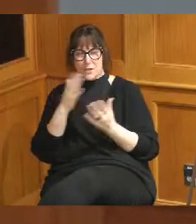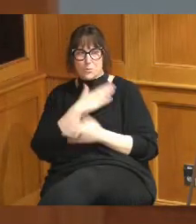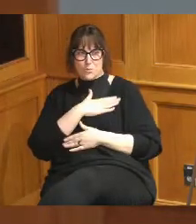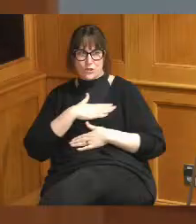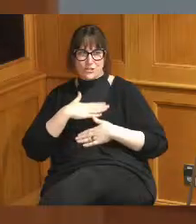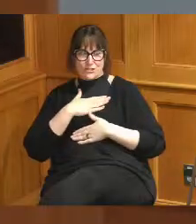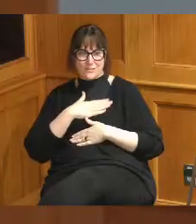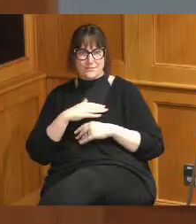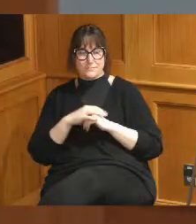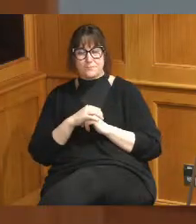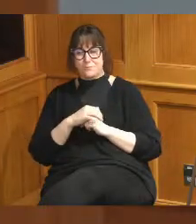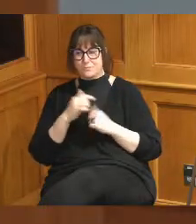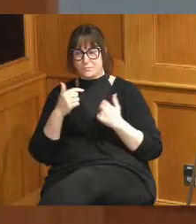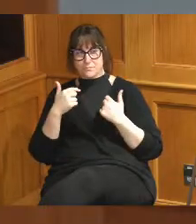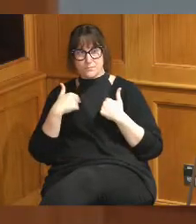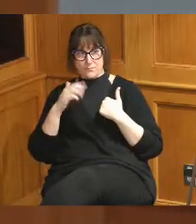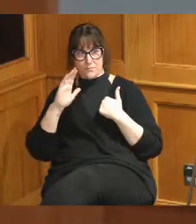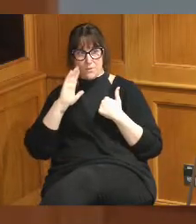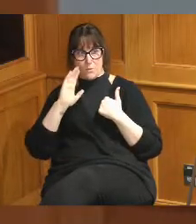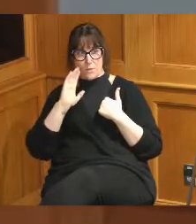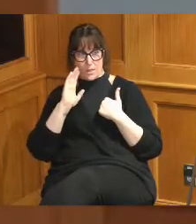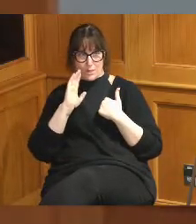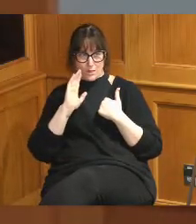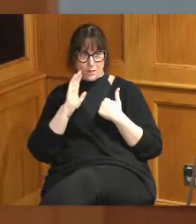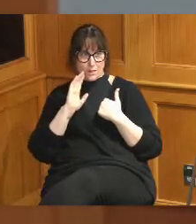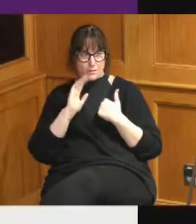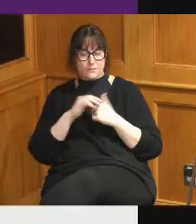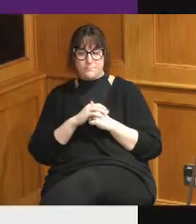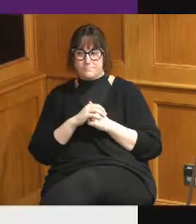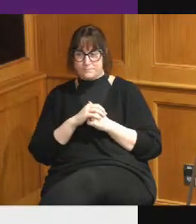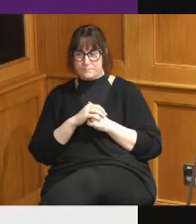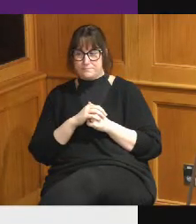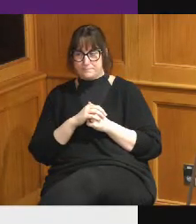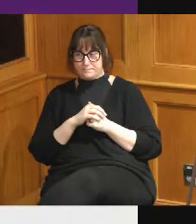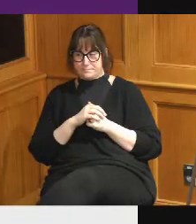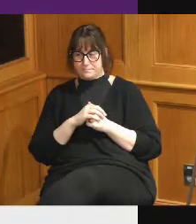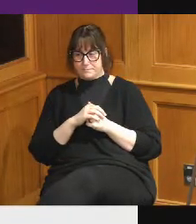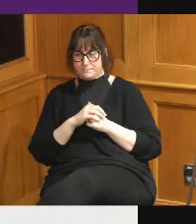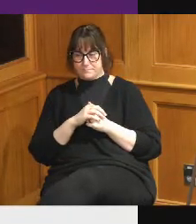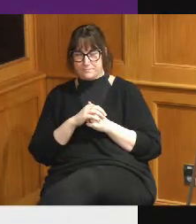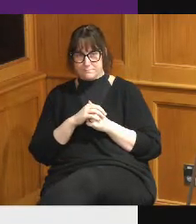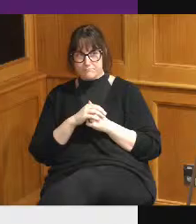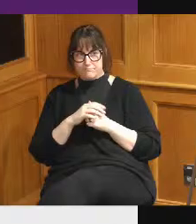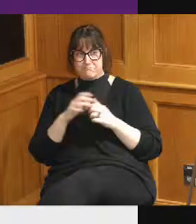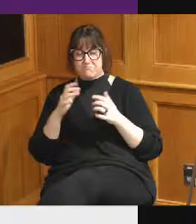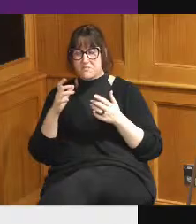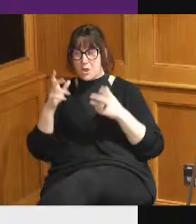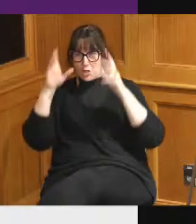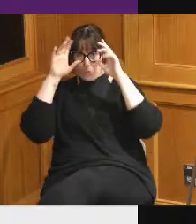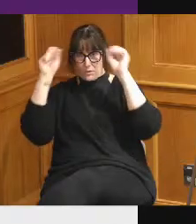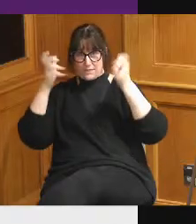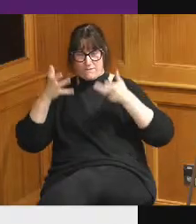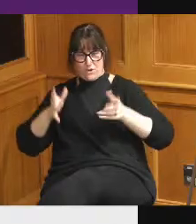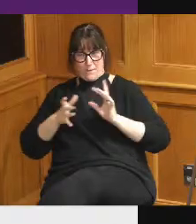to here we go I'm going to as as the President mentioned this is an update and I think I was